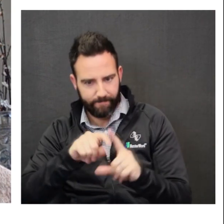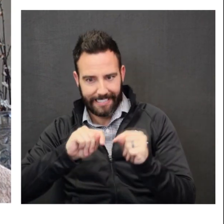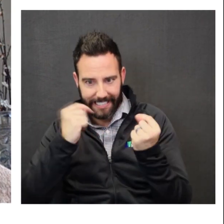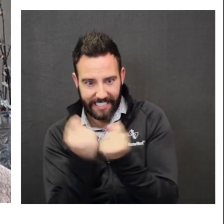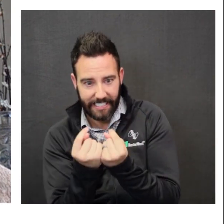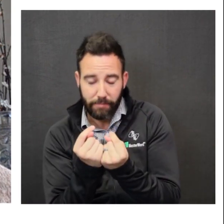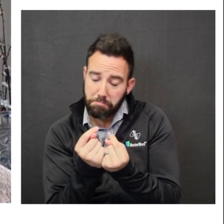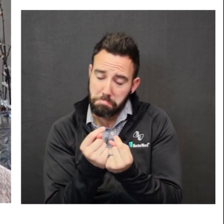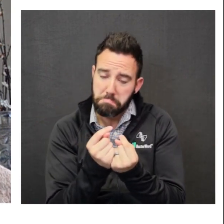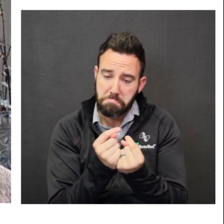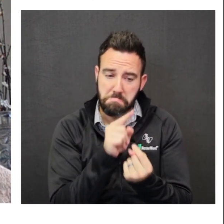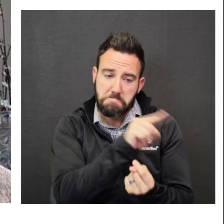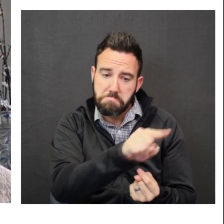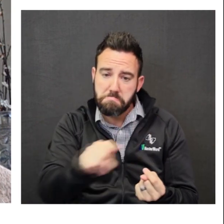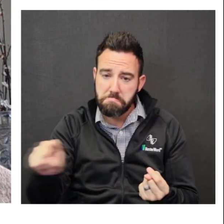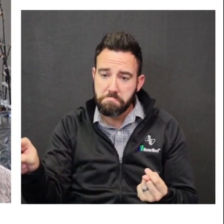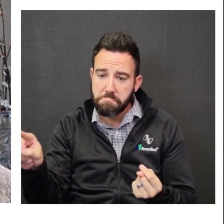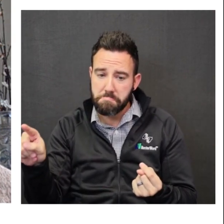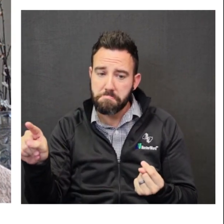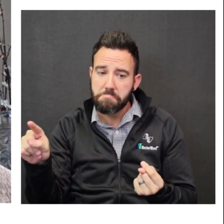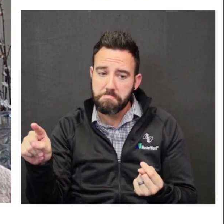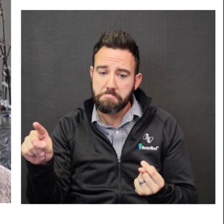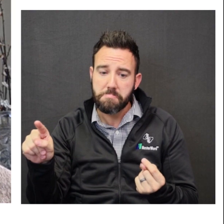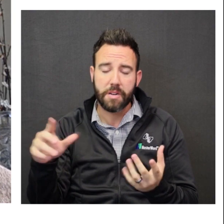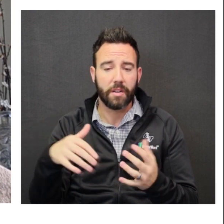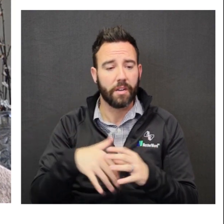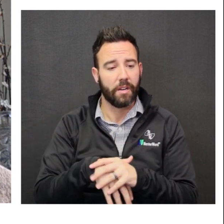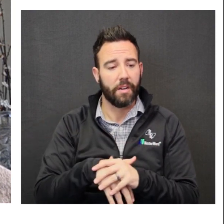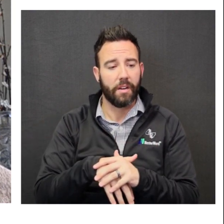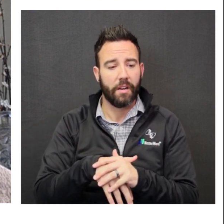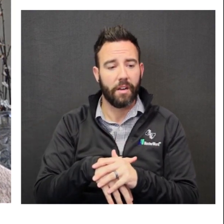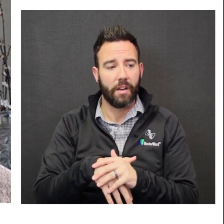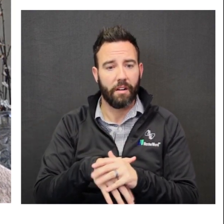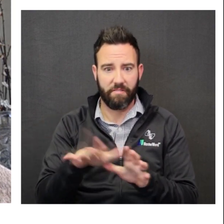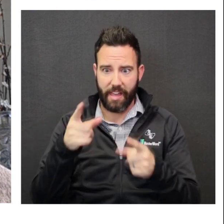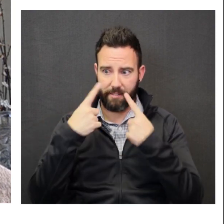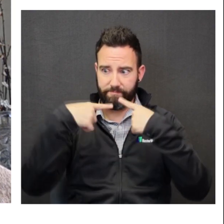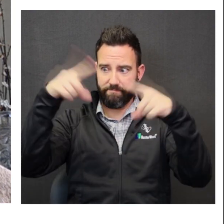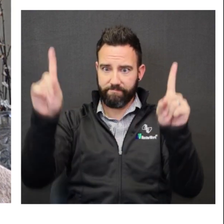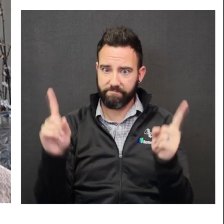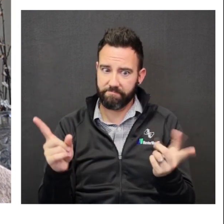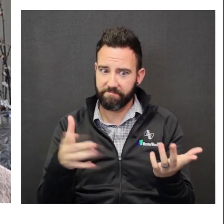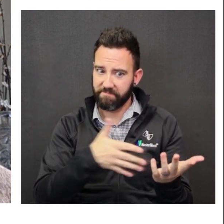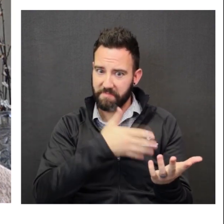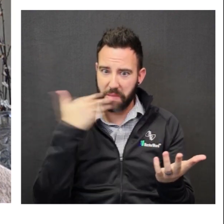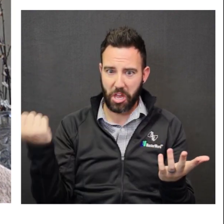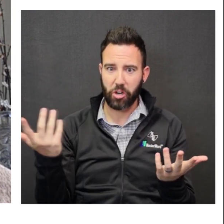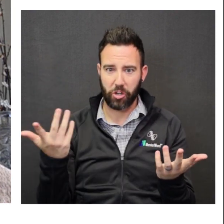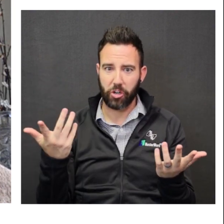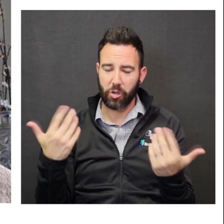the team instead of an outside service that gets parachuted into the team of the healthcare team, whatever the team maybe.